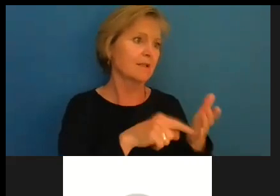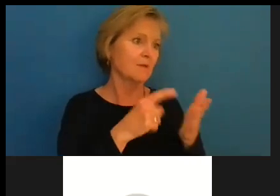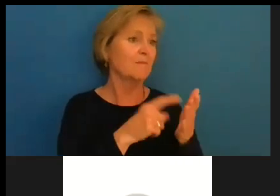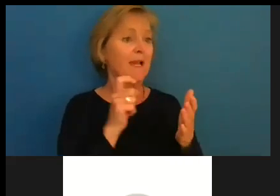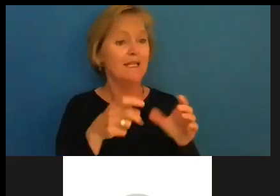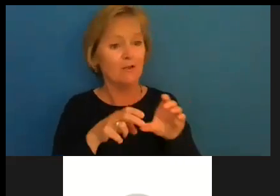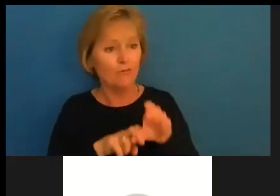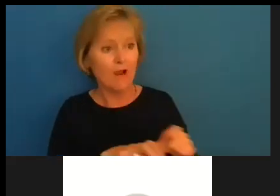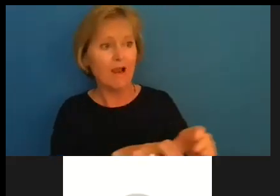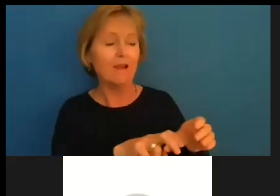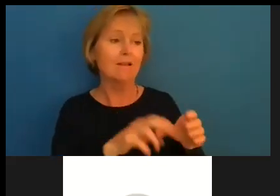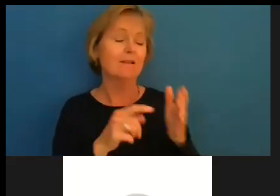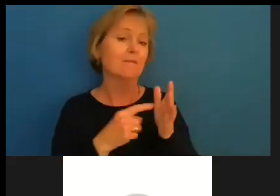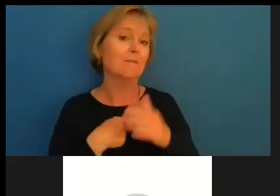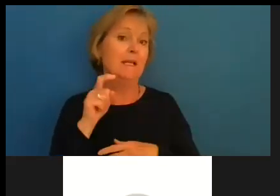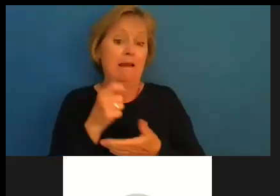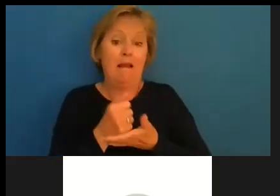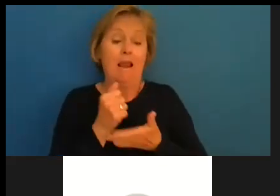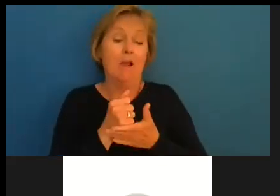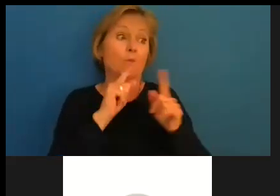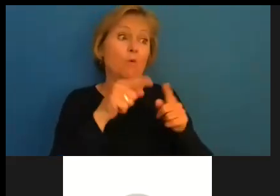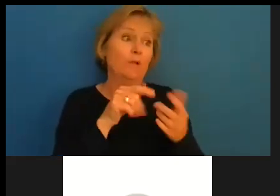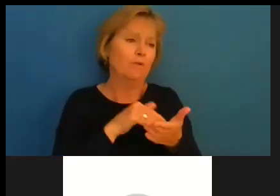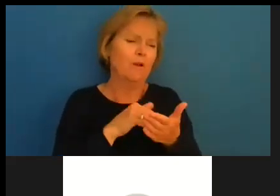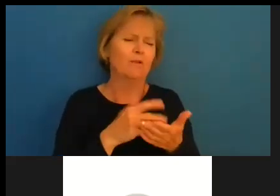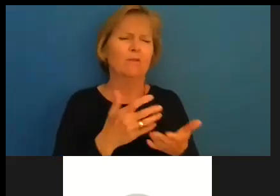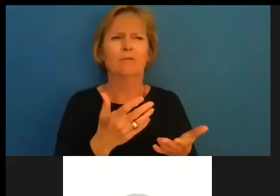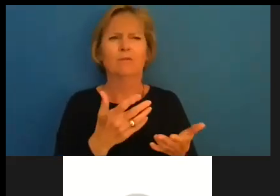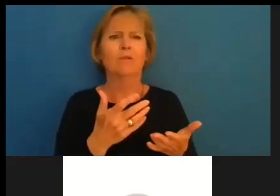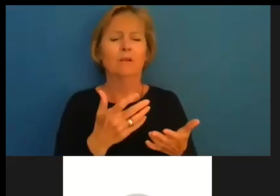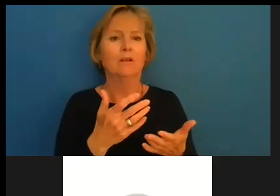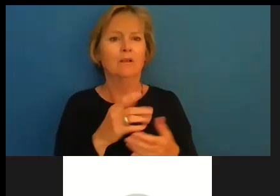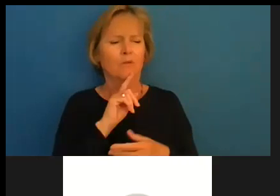get a ride, -- sometimes I needed help getting to the doctor, and it was really frustrating.